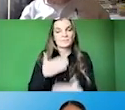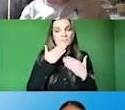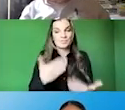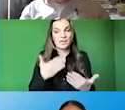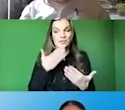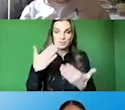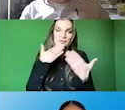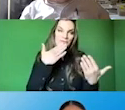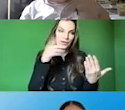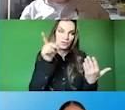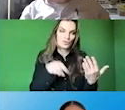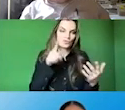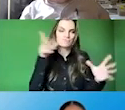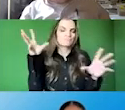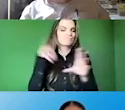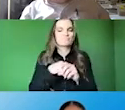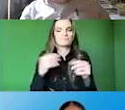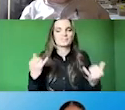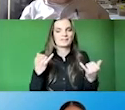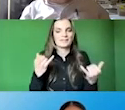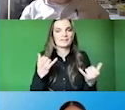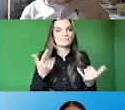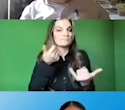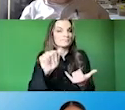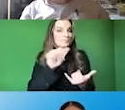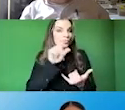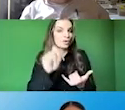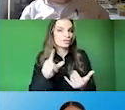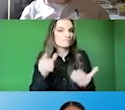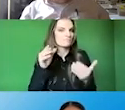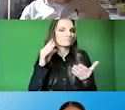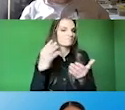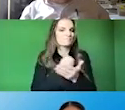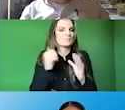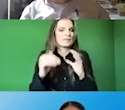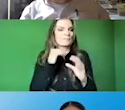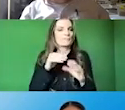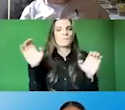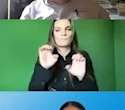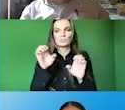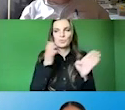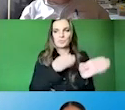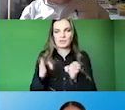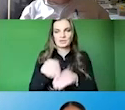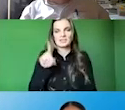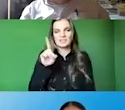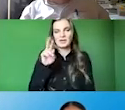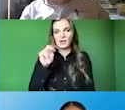have joined us today. If you have questions, please e-mail emergencypreparedness@DRNY.Org.